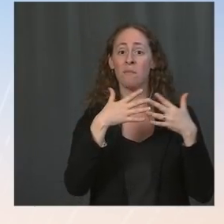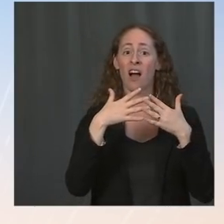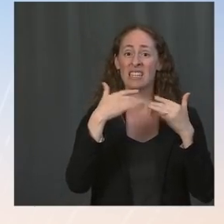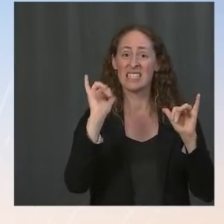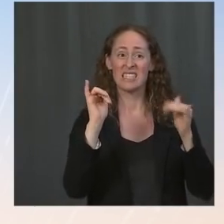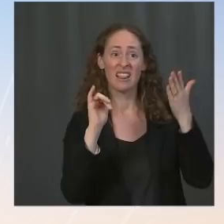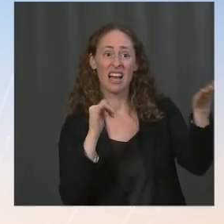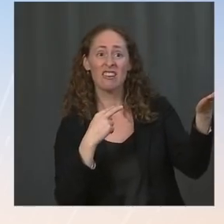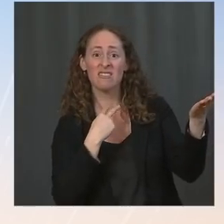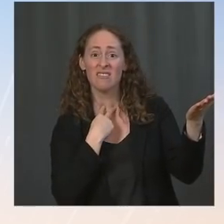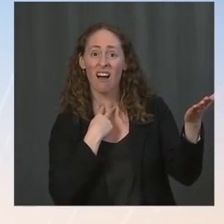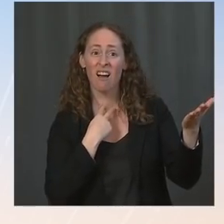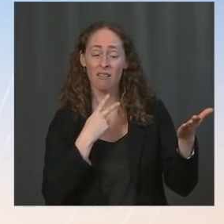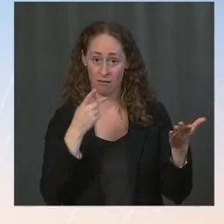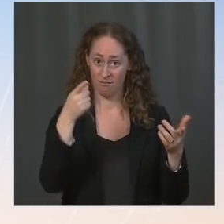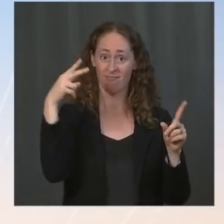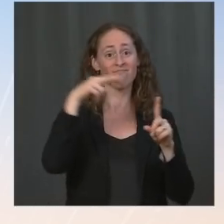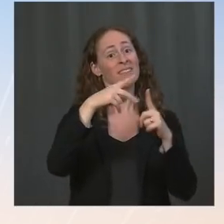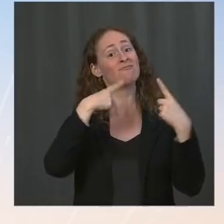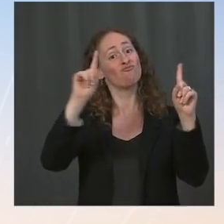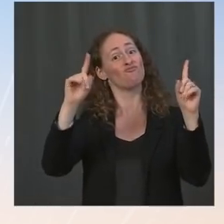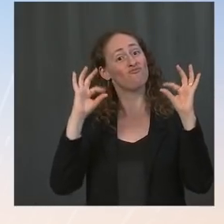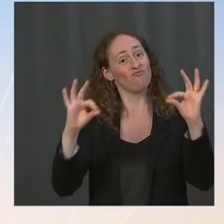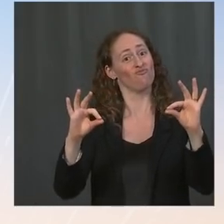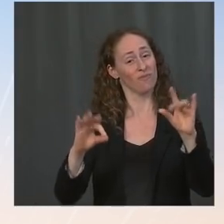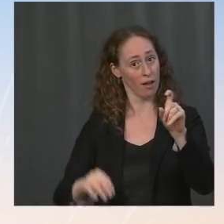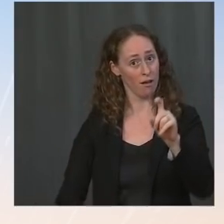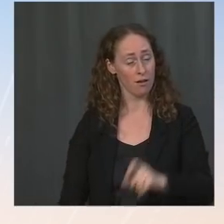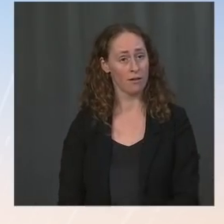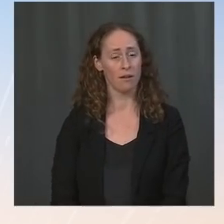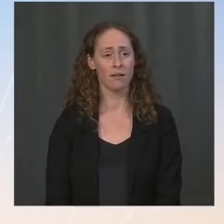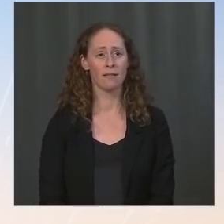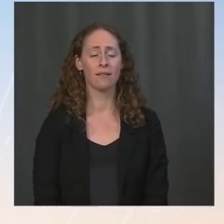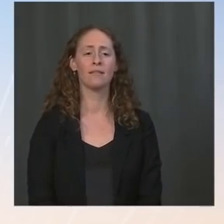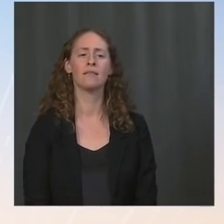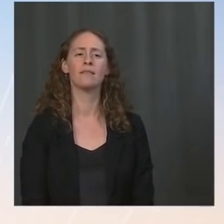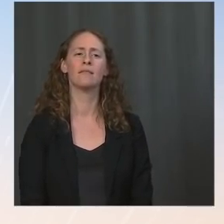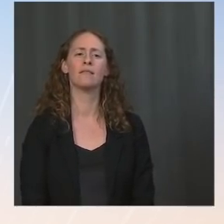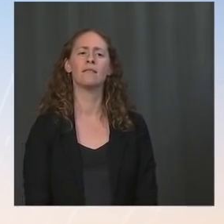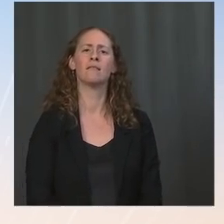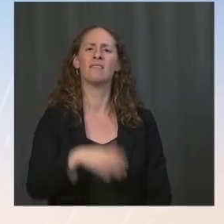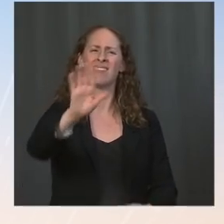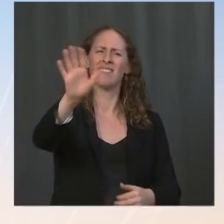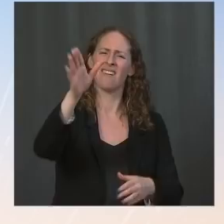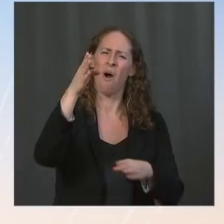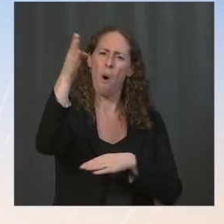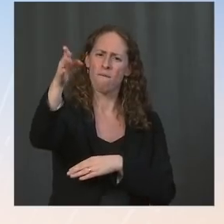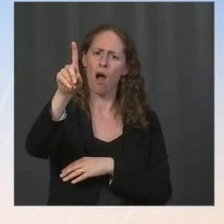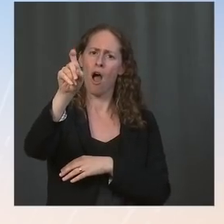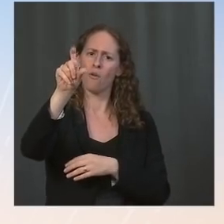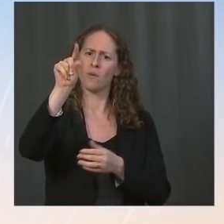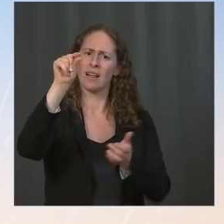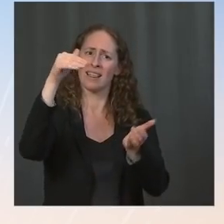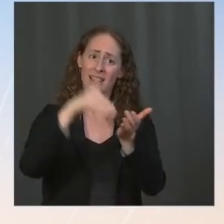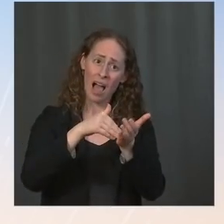we have, to date, evacuated more than 120,000 people. That's 120,000 lives that we have saved,